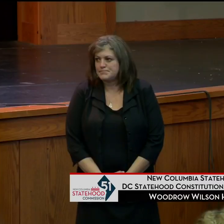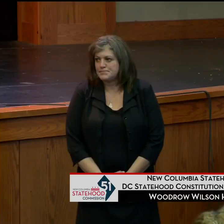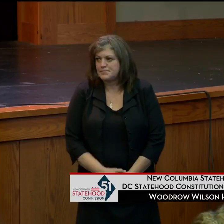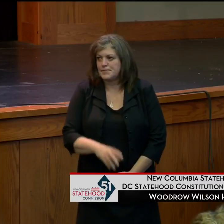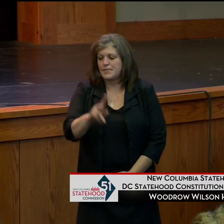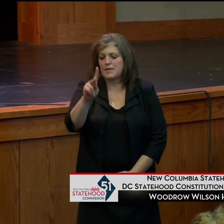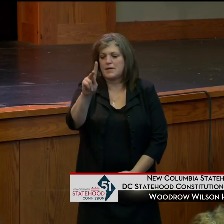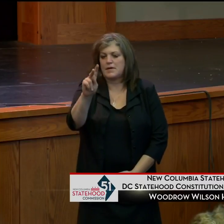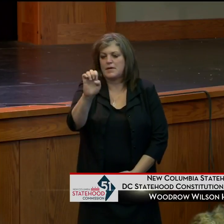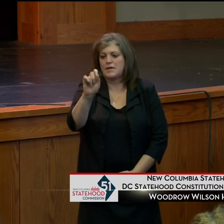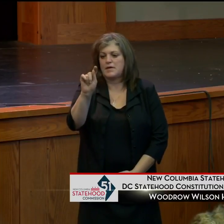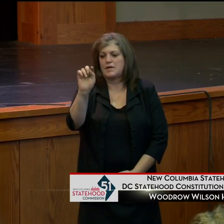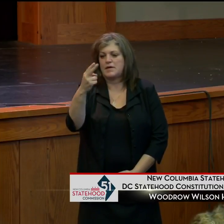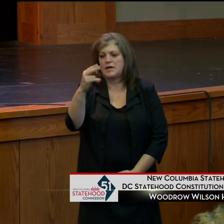KEITH IVEY FOLLOWED BY